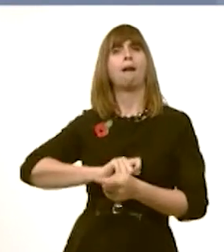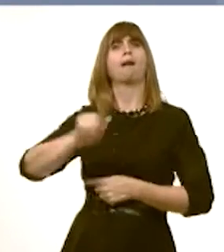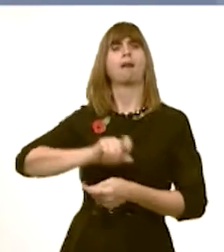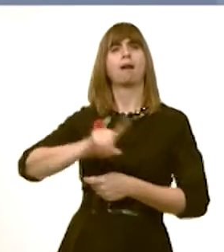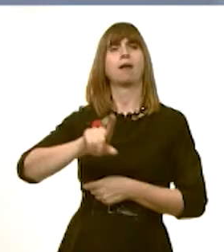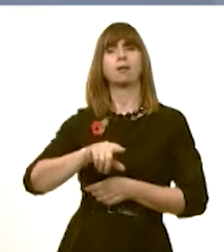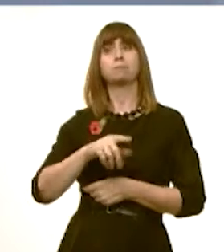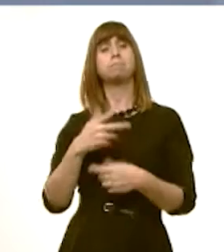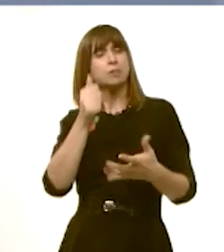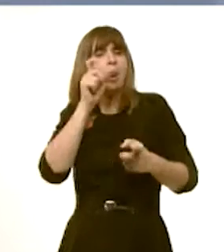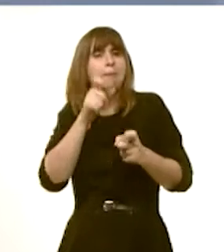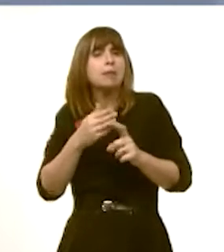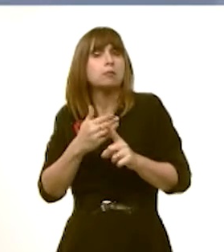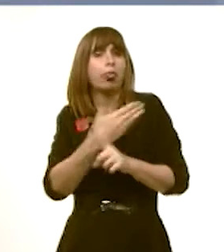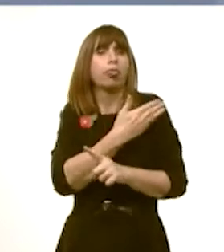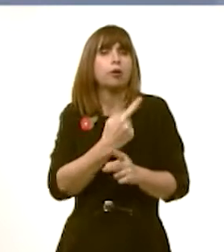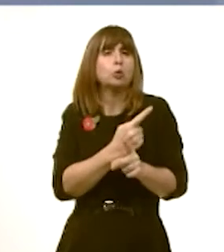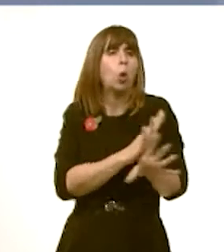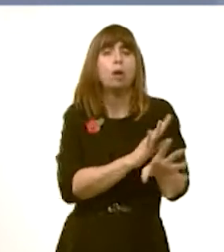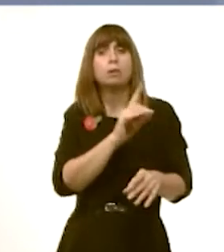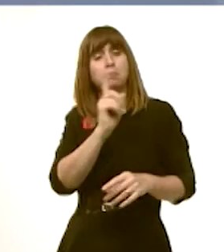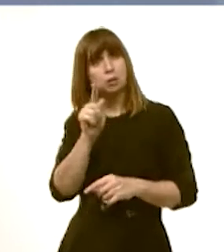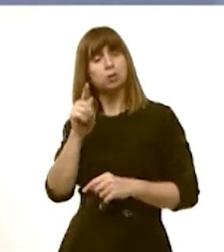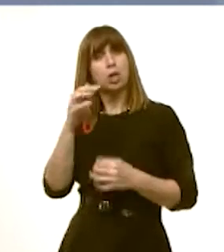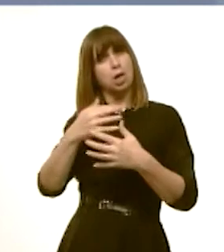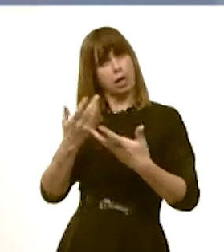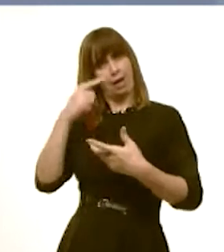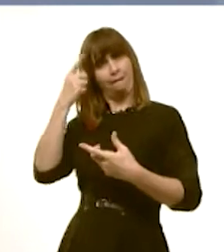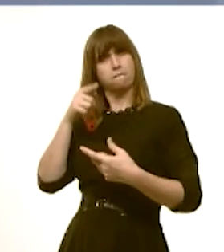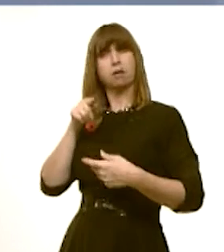does your Government weigh up and emphasise considerable public disapproval of any particular